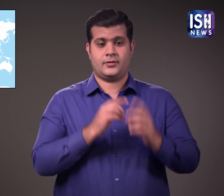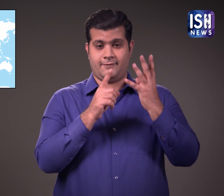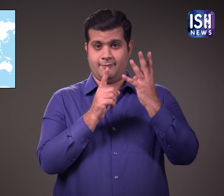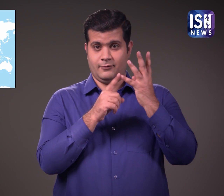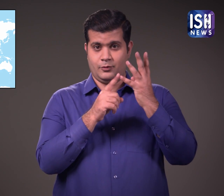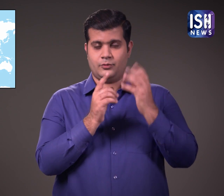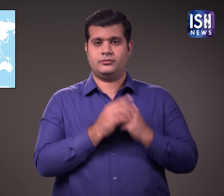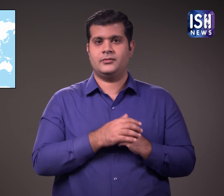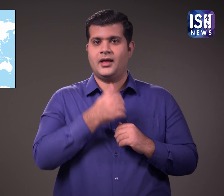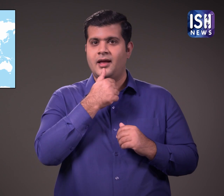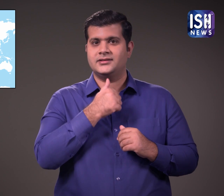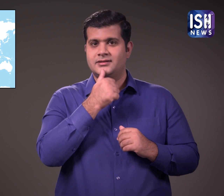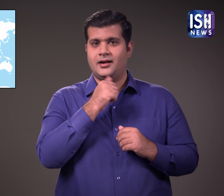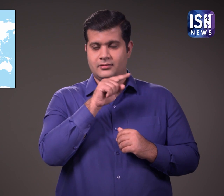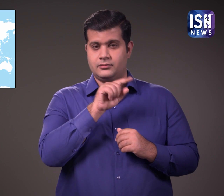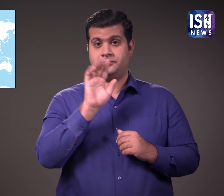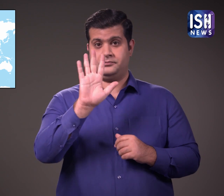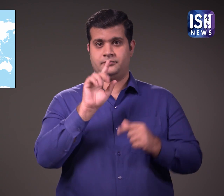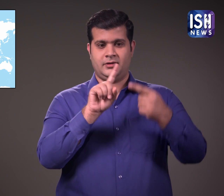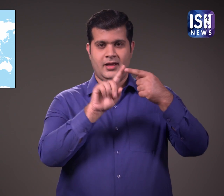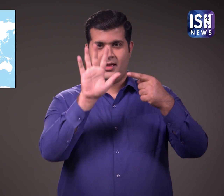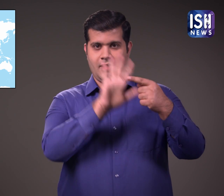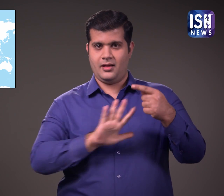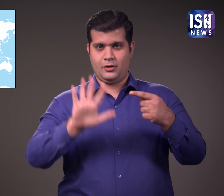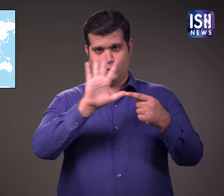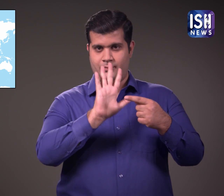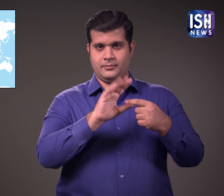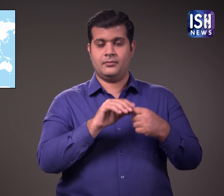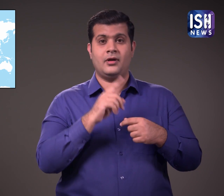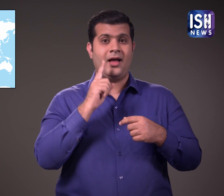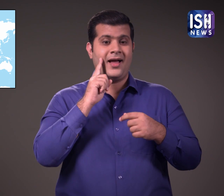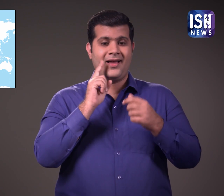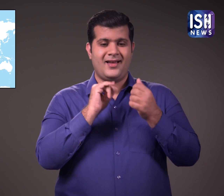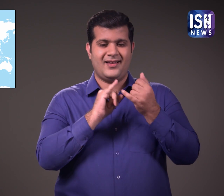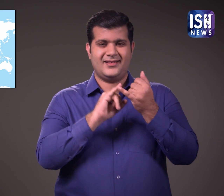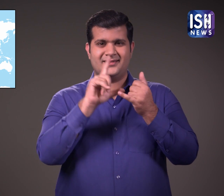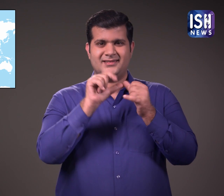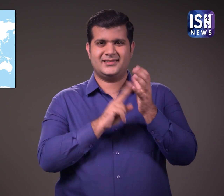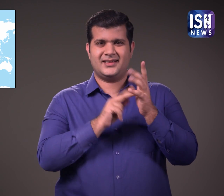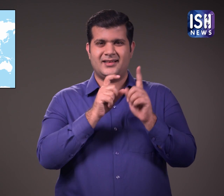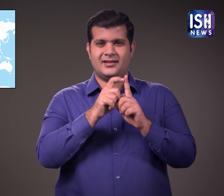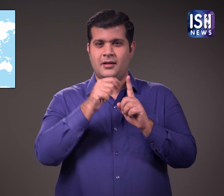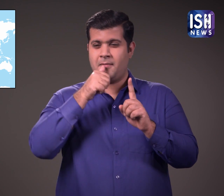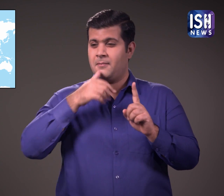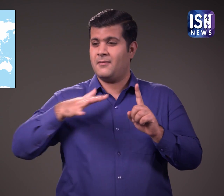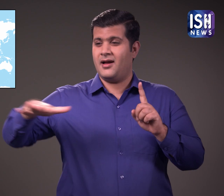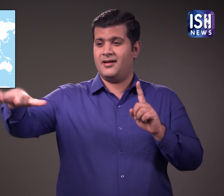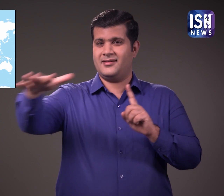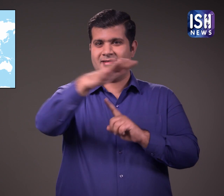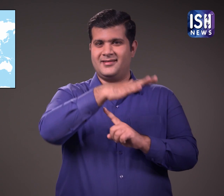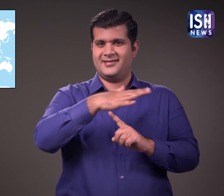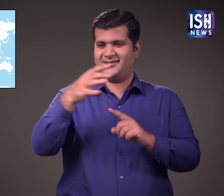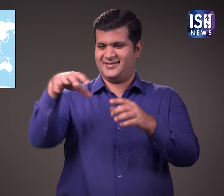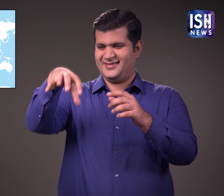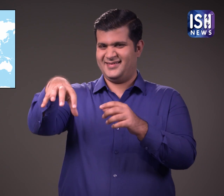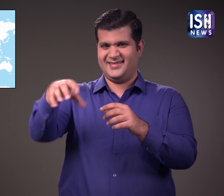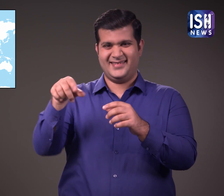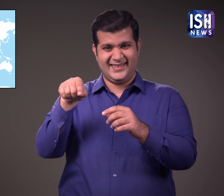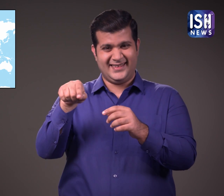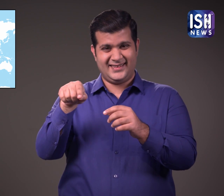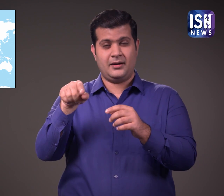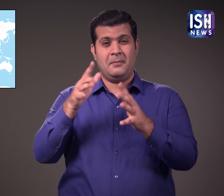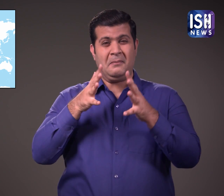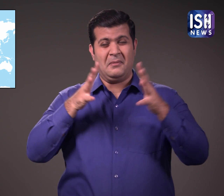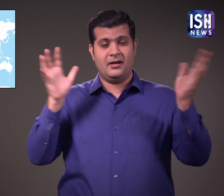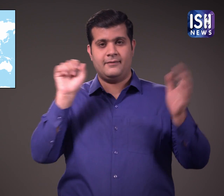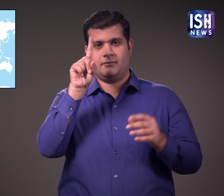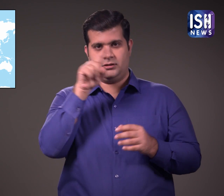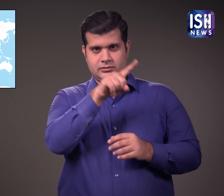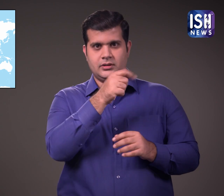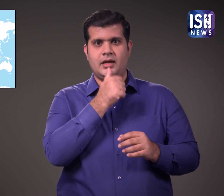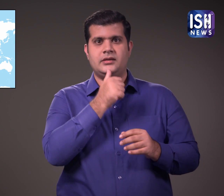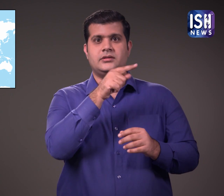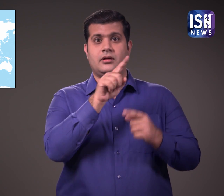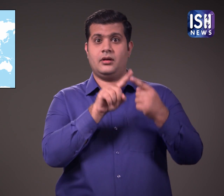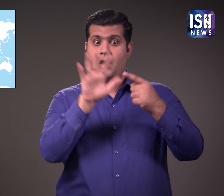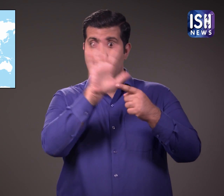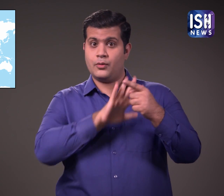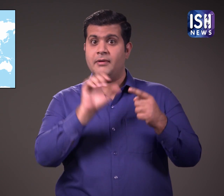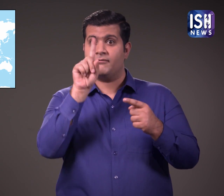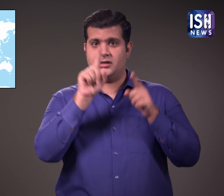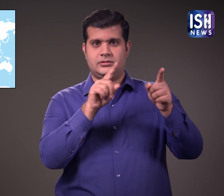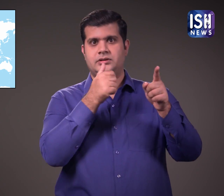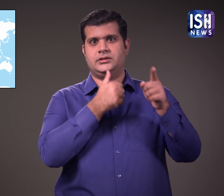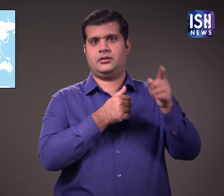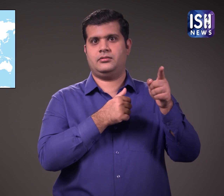4. Iceland is Europe’s largest island.